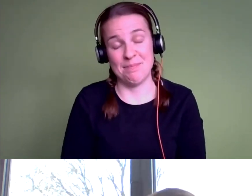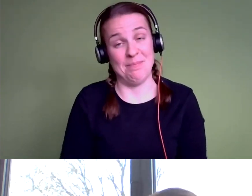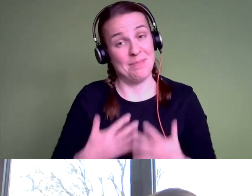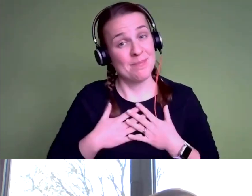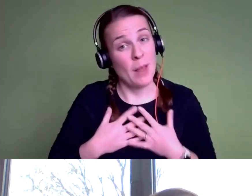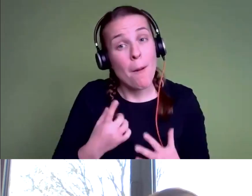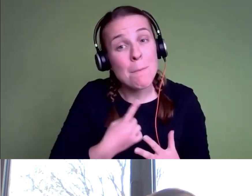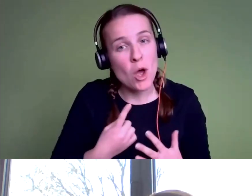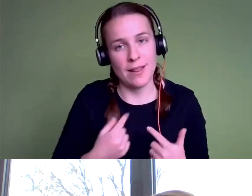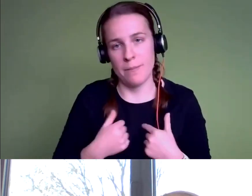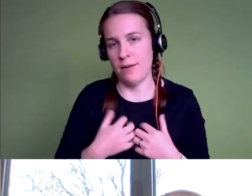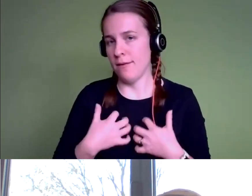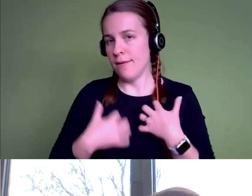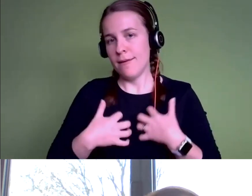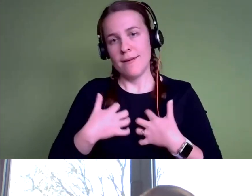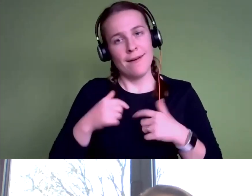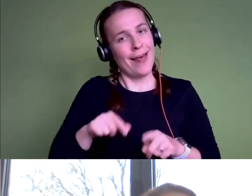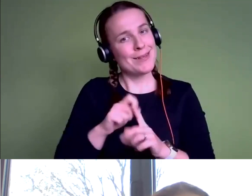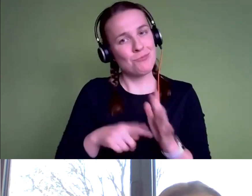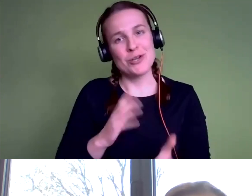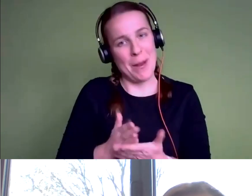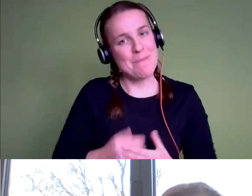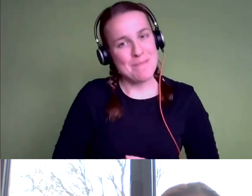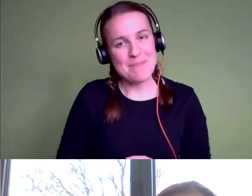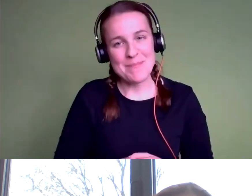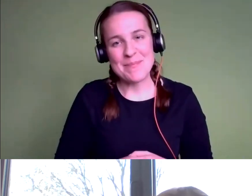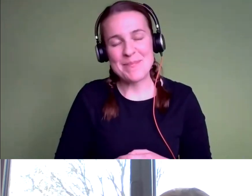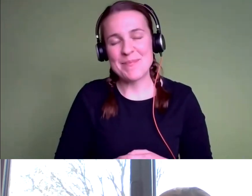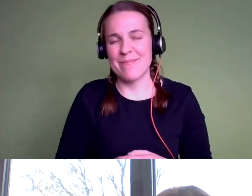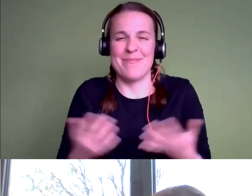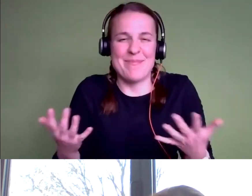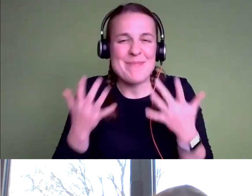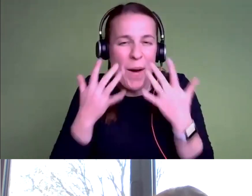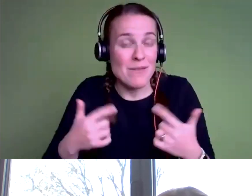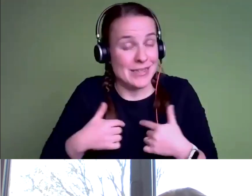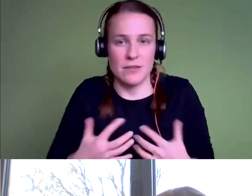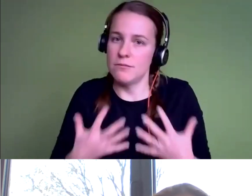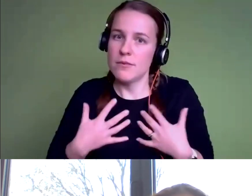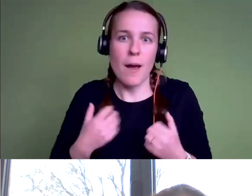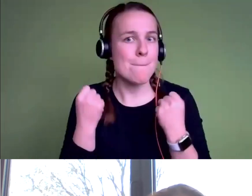engage people at their centre of TouchBase Pears.